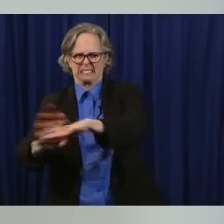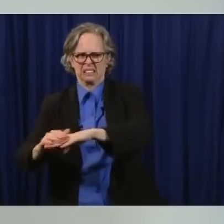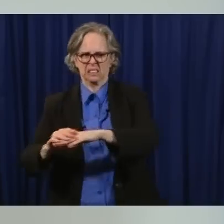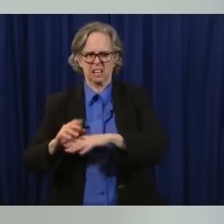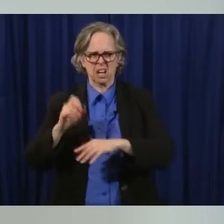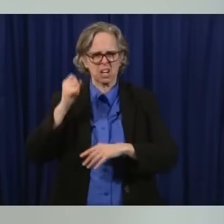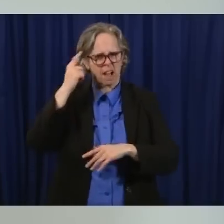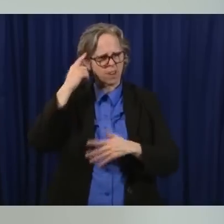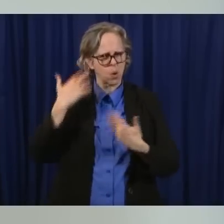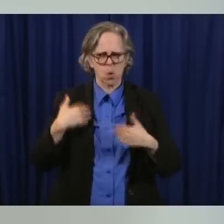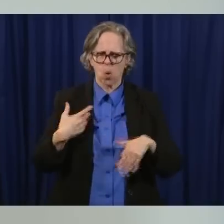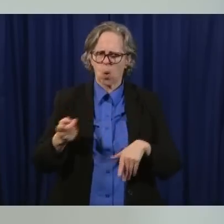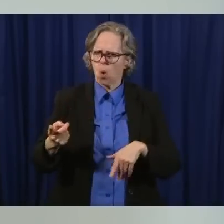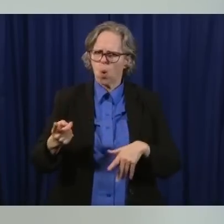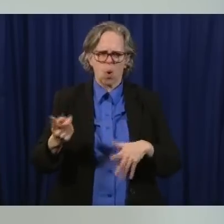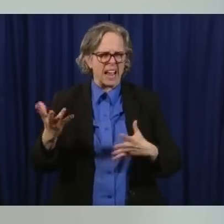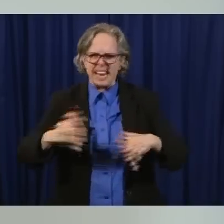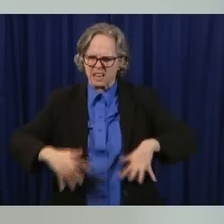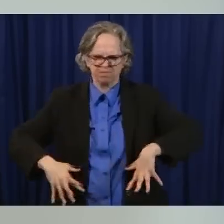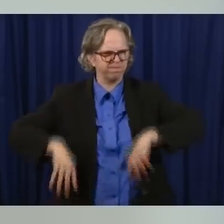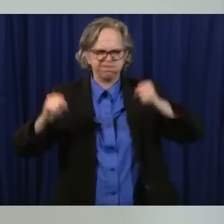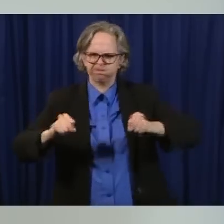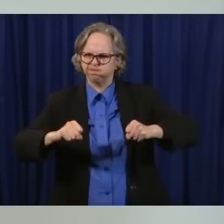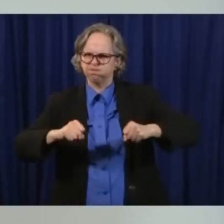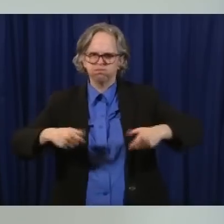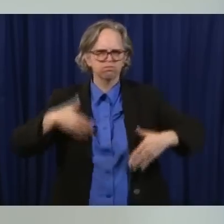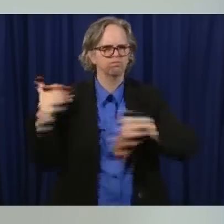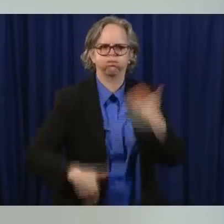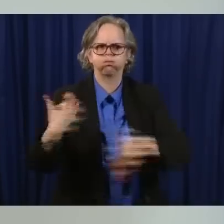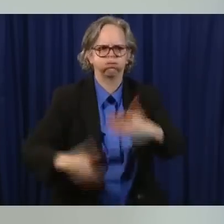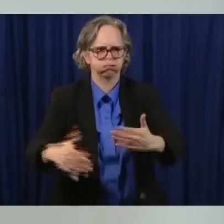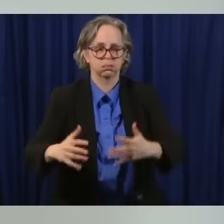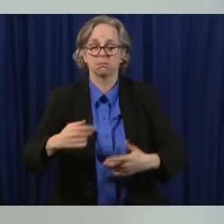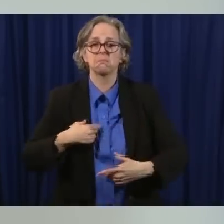SHE WAS WARNING US ABOUT ALL OF THE CONSEQUENCES OF IT, AND THE